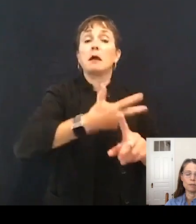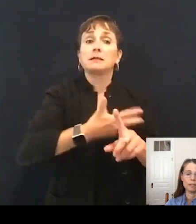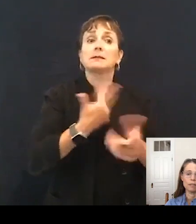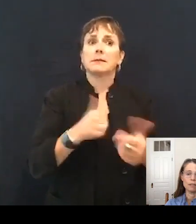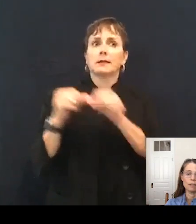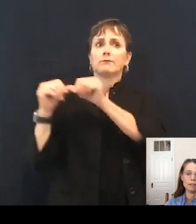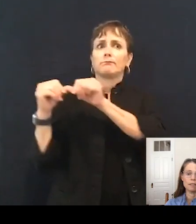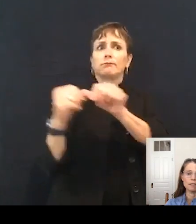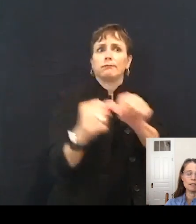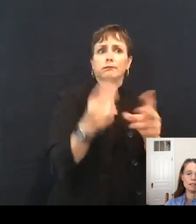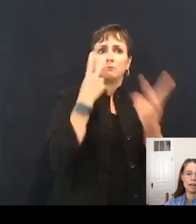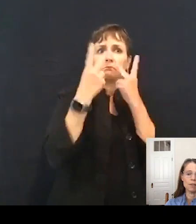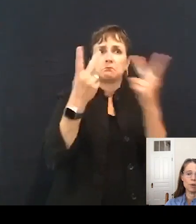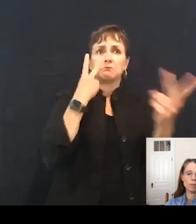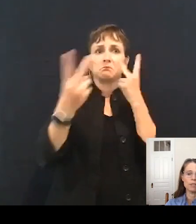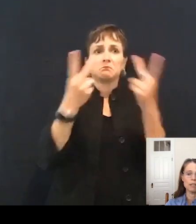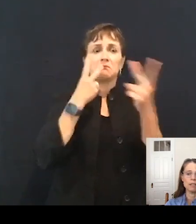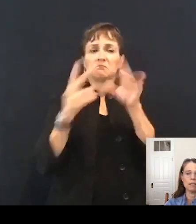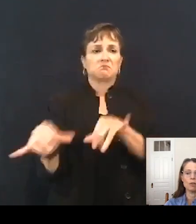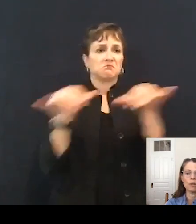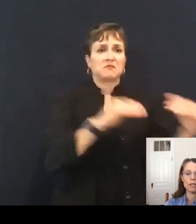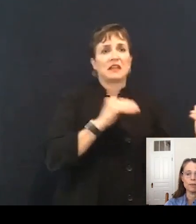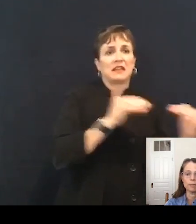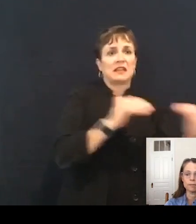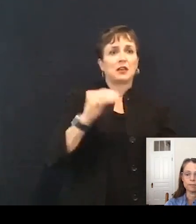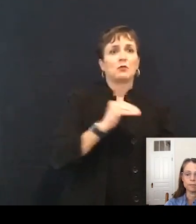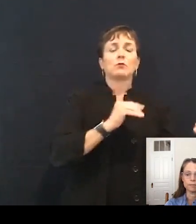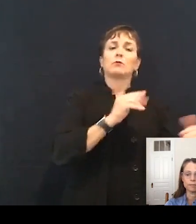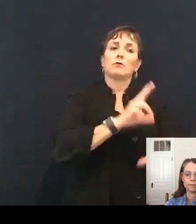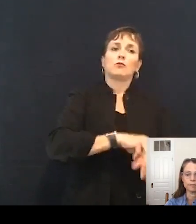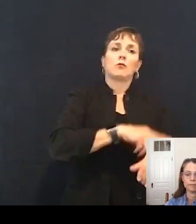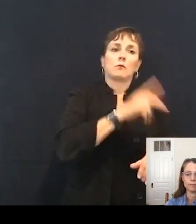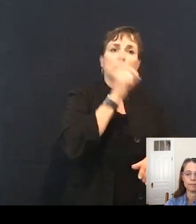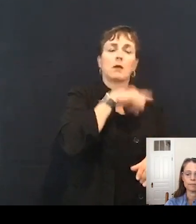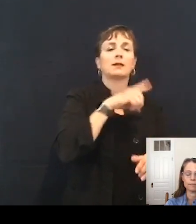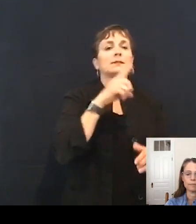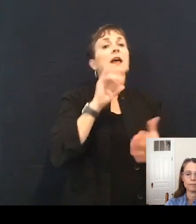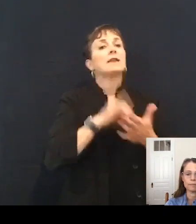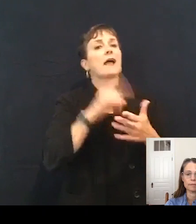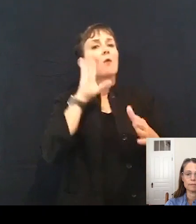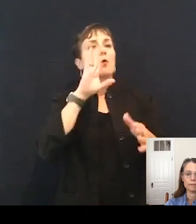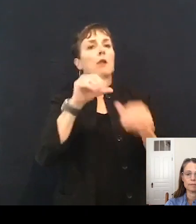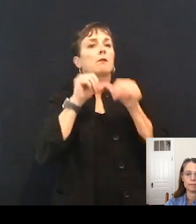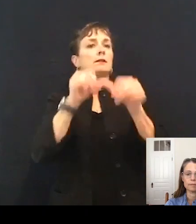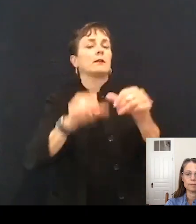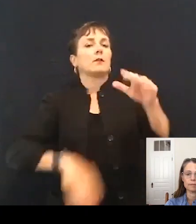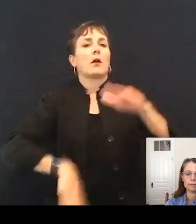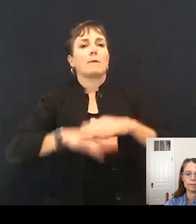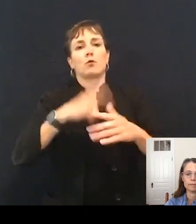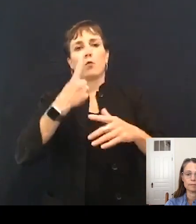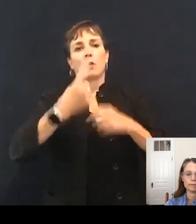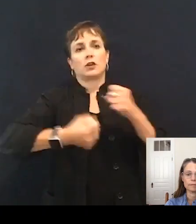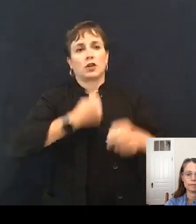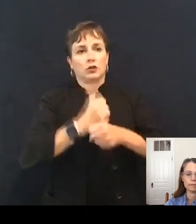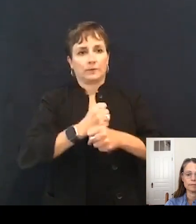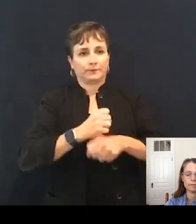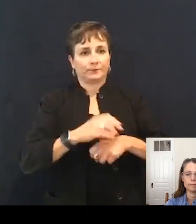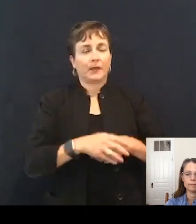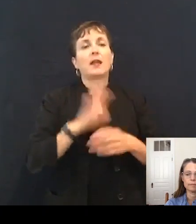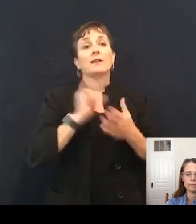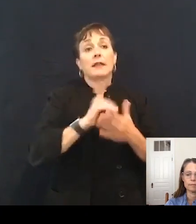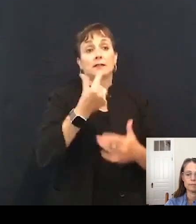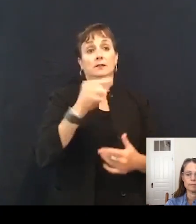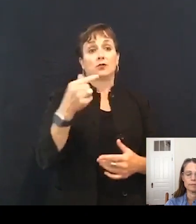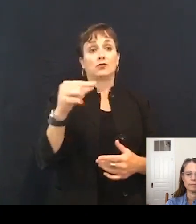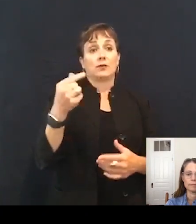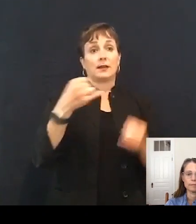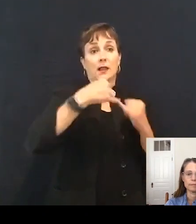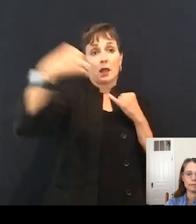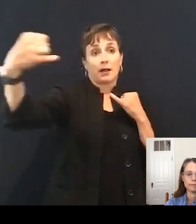This is the line represented in green.